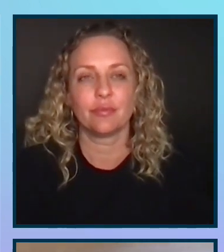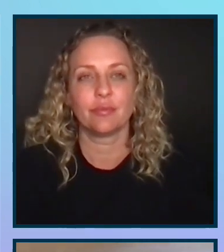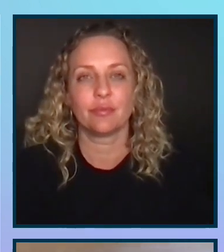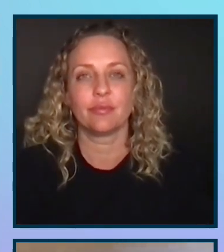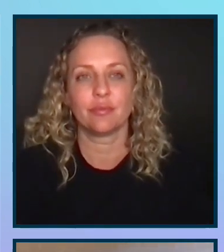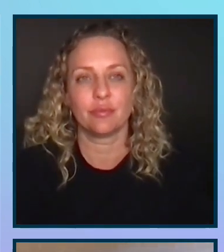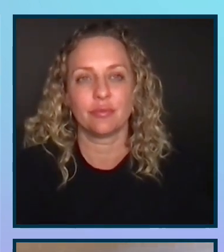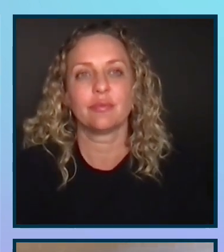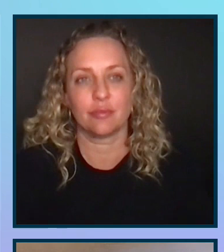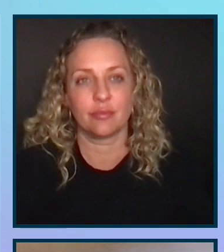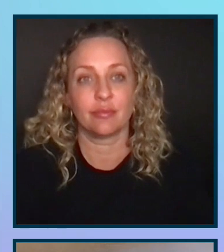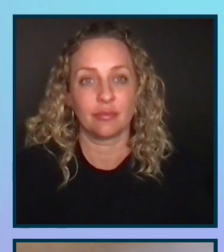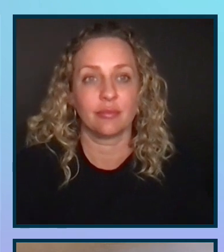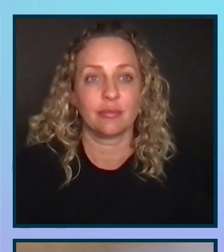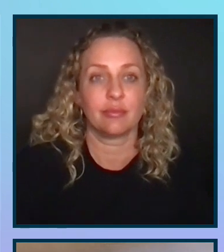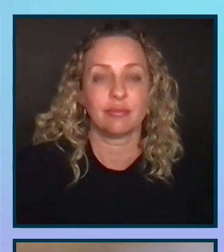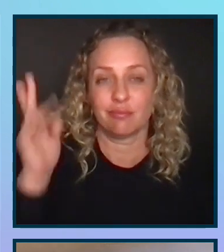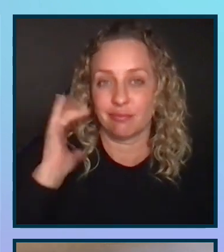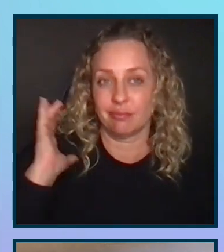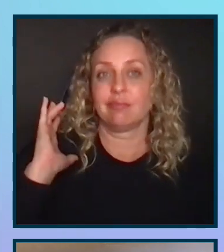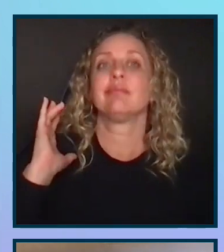In years past, students took on a project